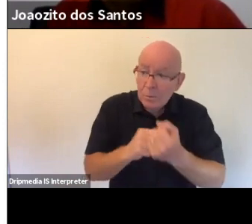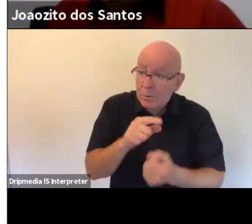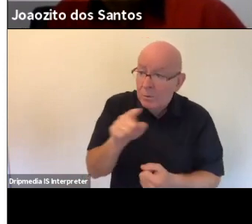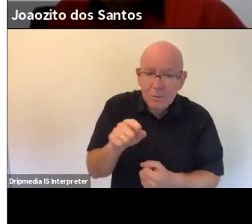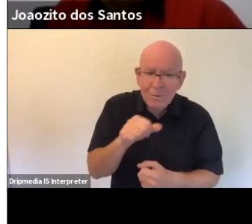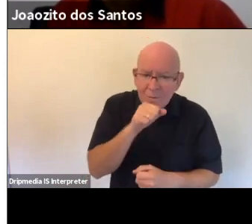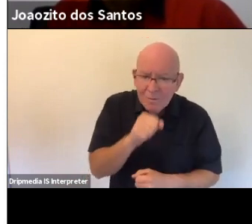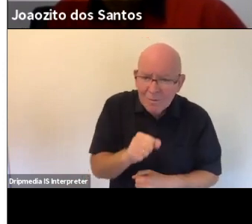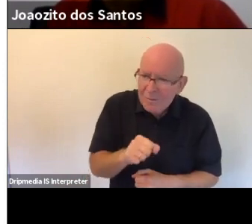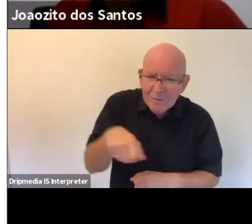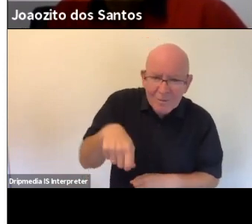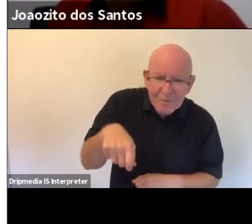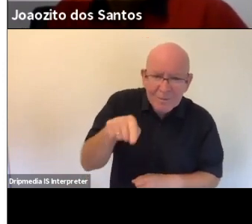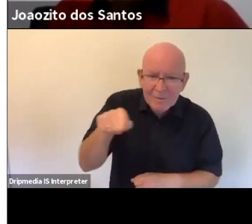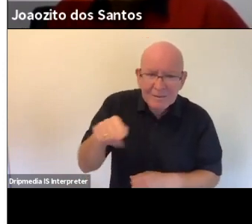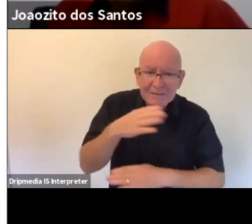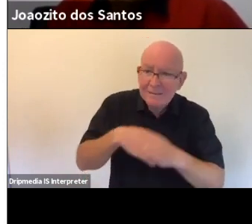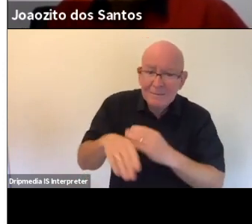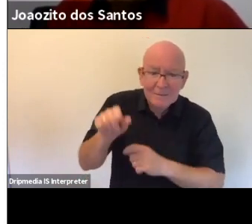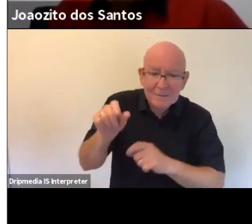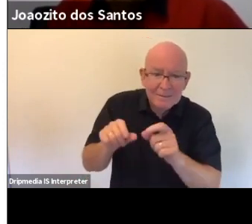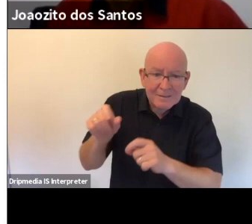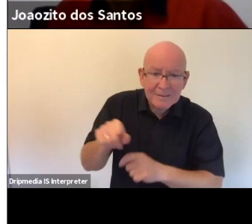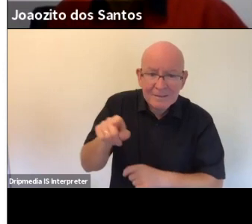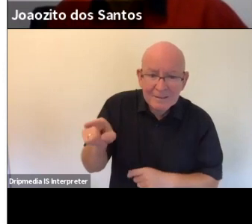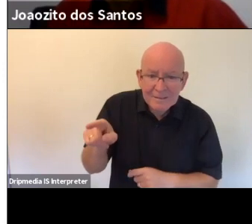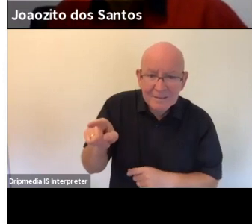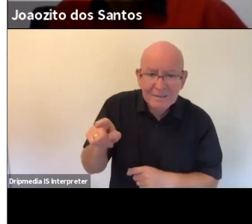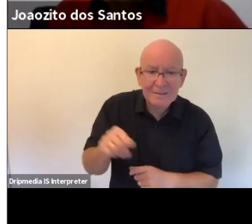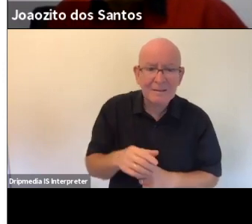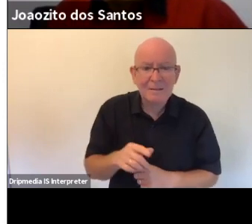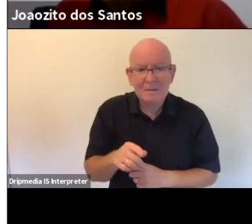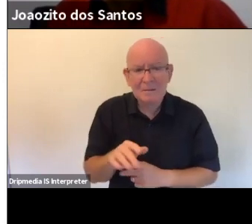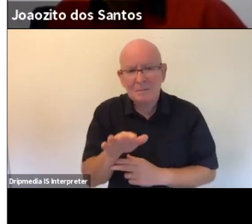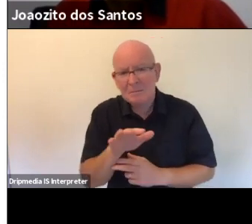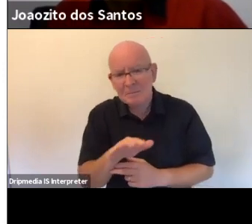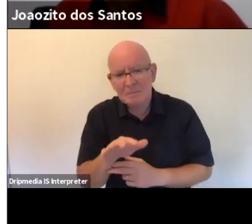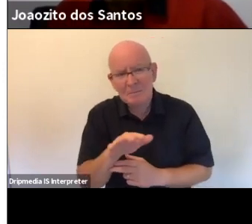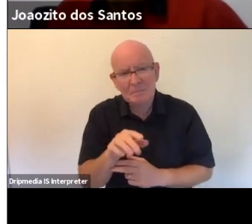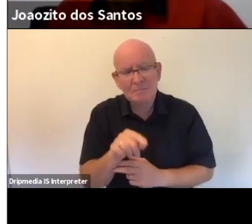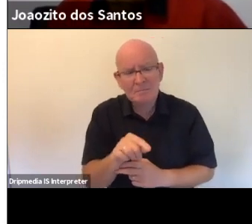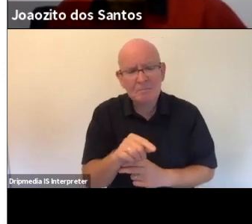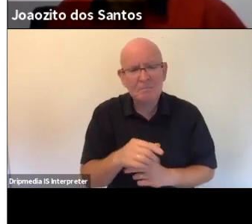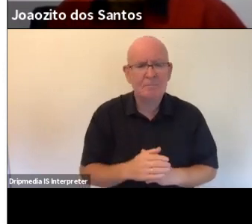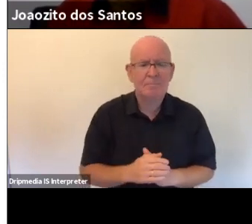for elderly it’s about age 60 years old. And also persons with disabilities